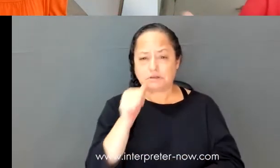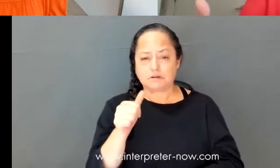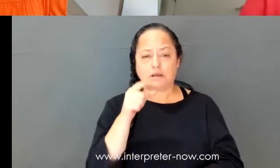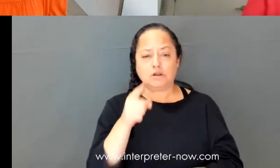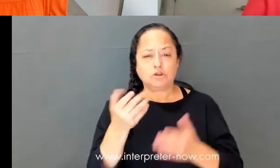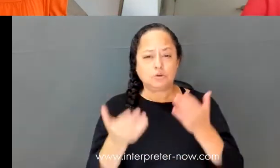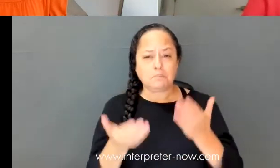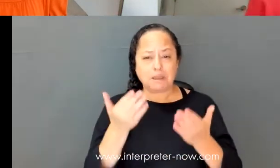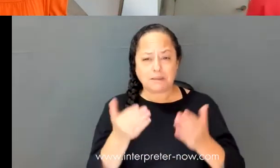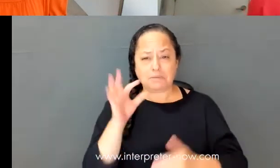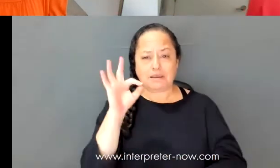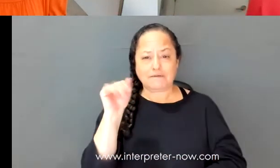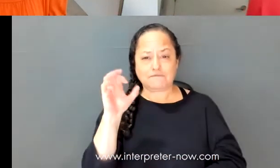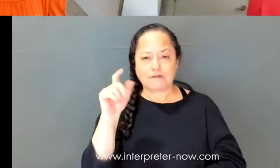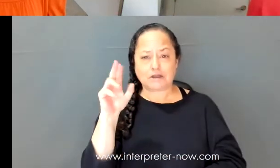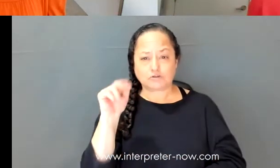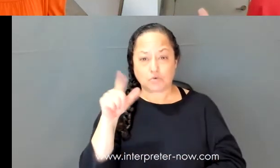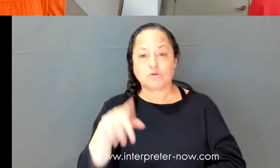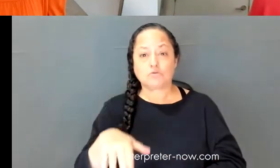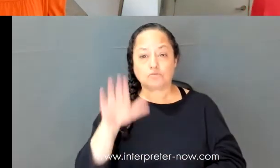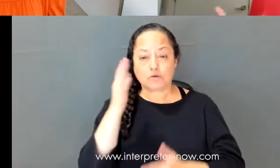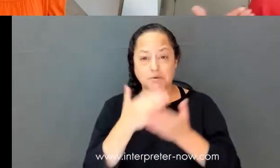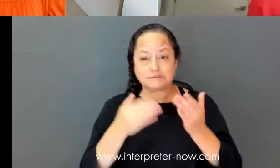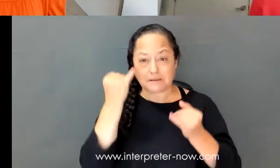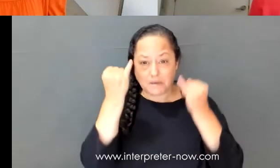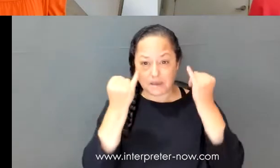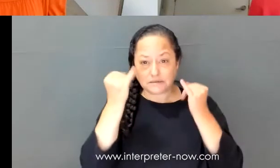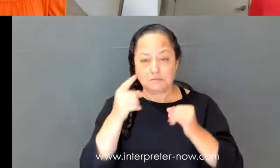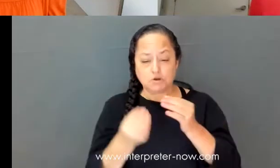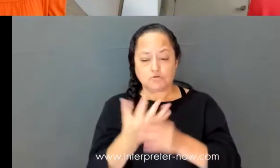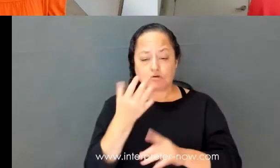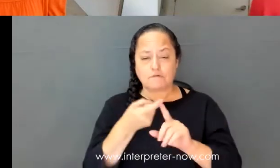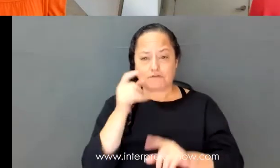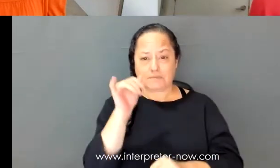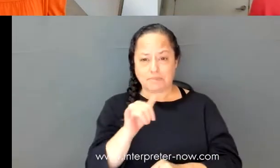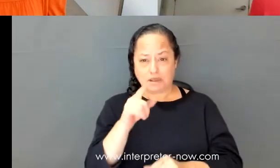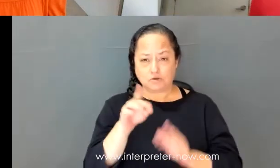That may be factual that you grew up with certain ideas, but you can grow from that. You can develop empathy.